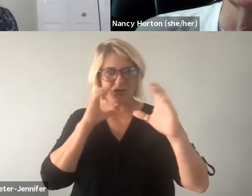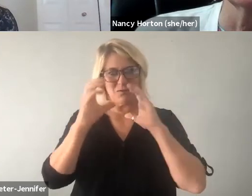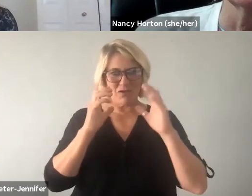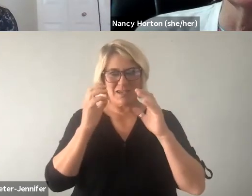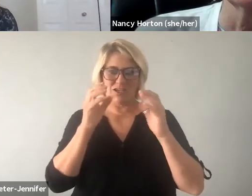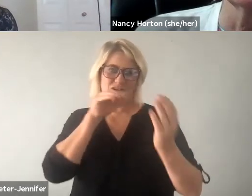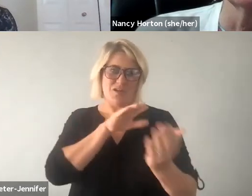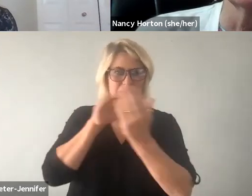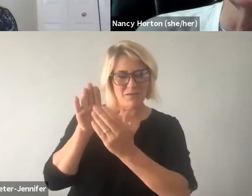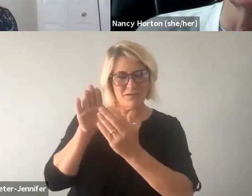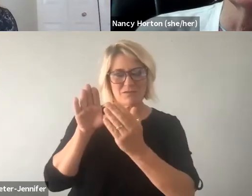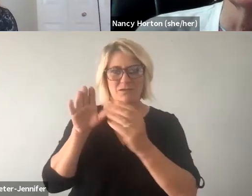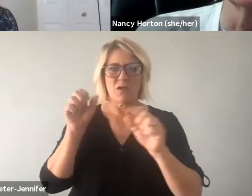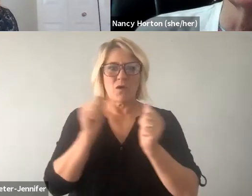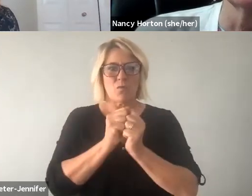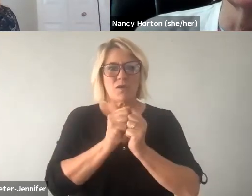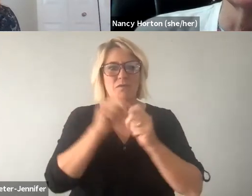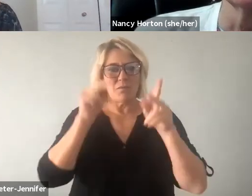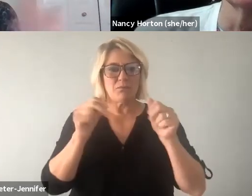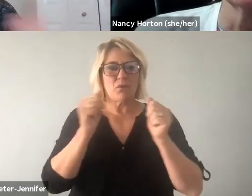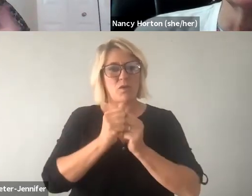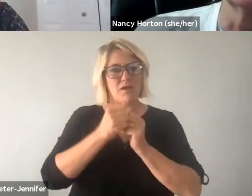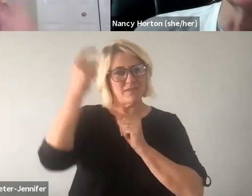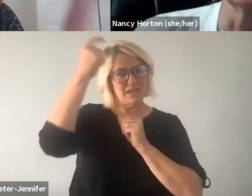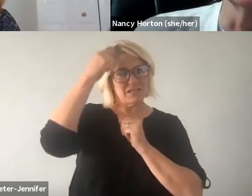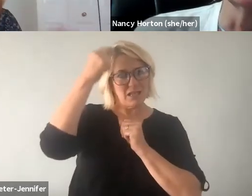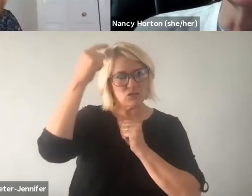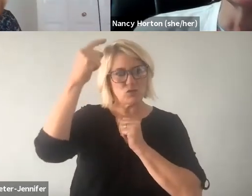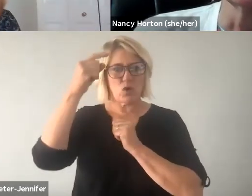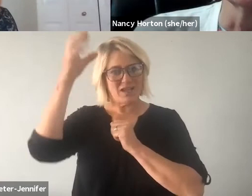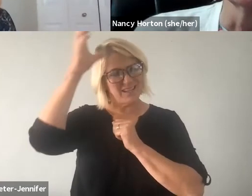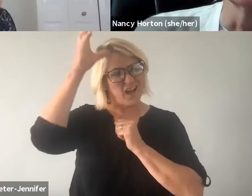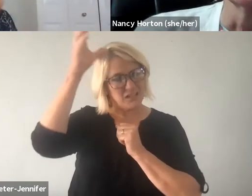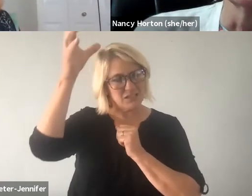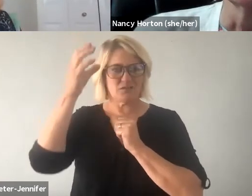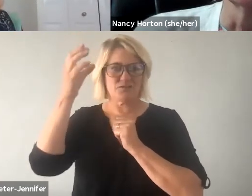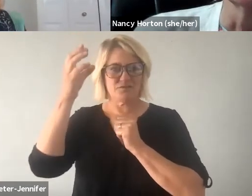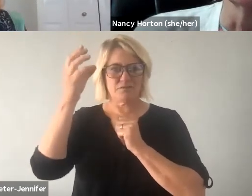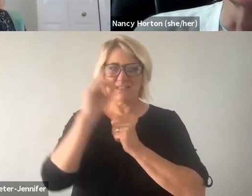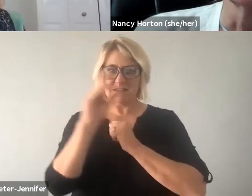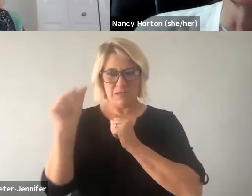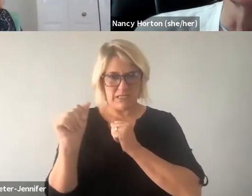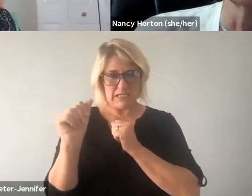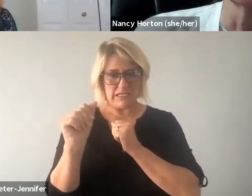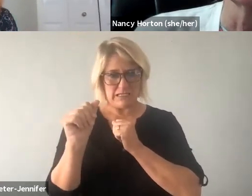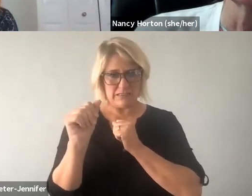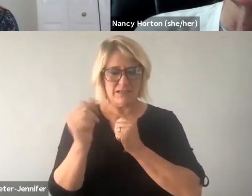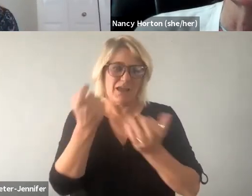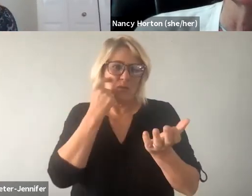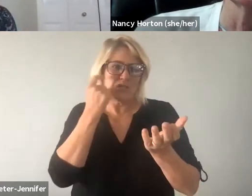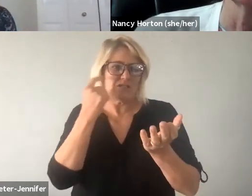(chuckling) an issue, too, but certainly adjusting communication